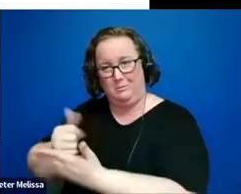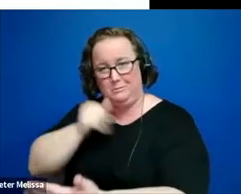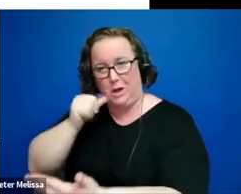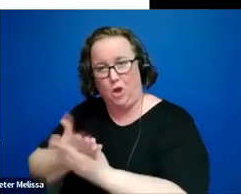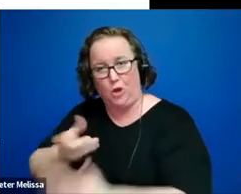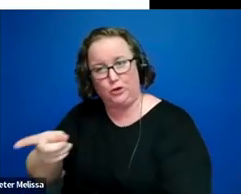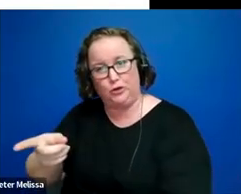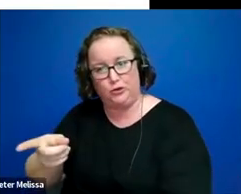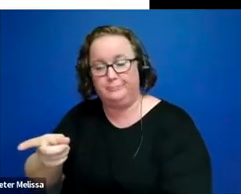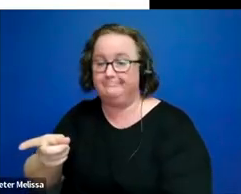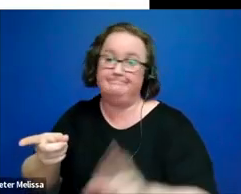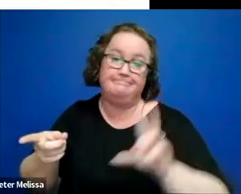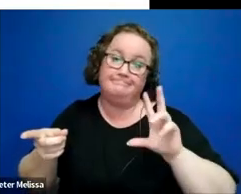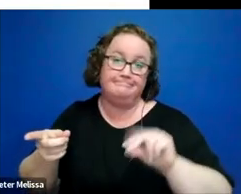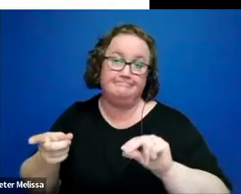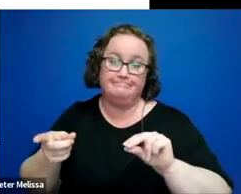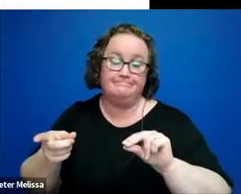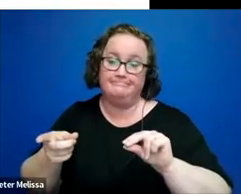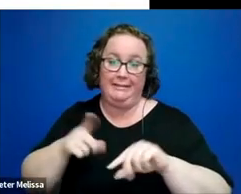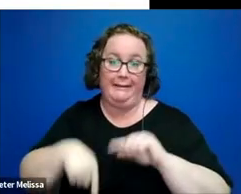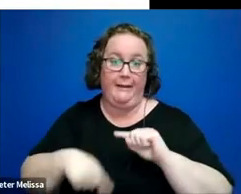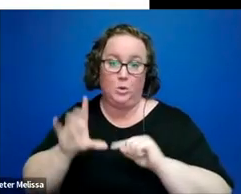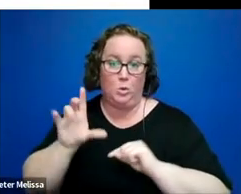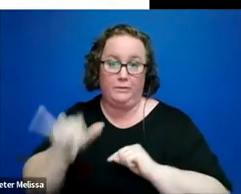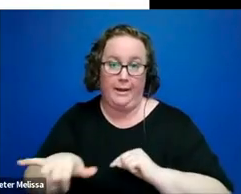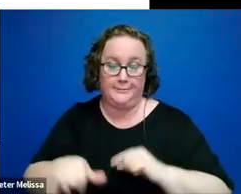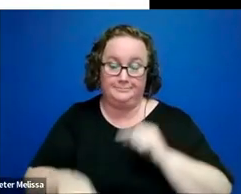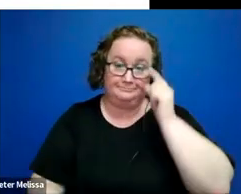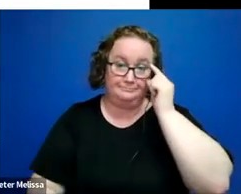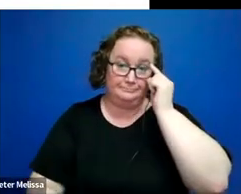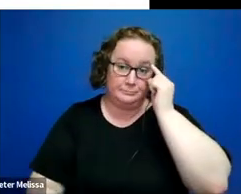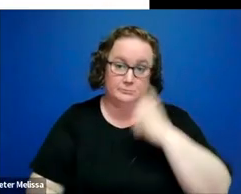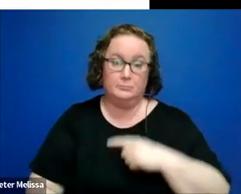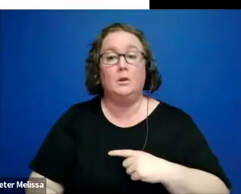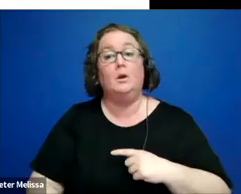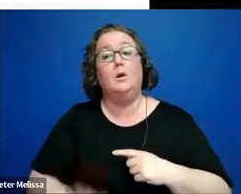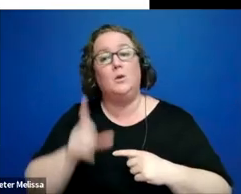No. No, they couldn't. So we have that barrier. But